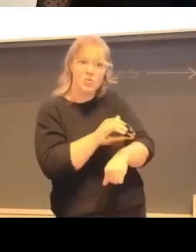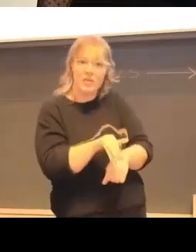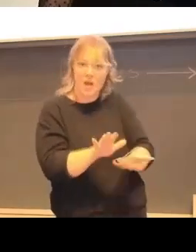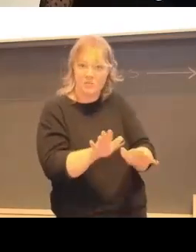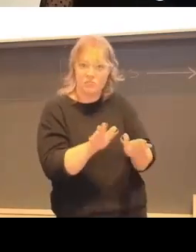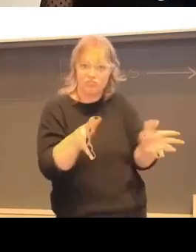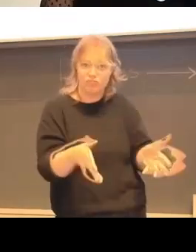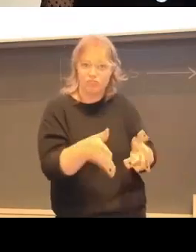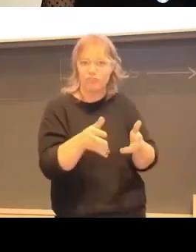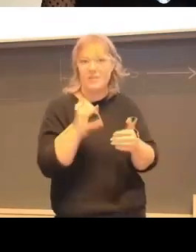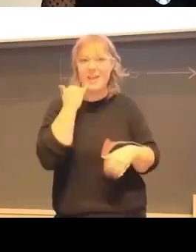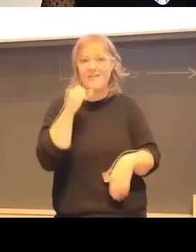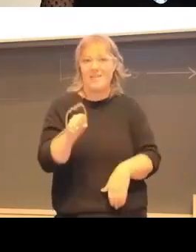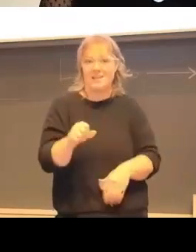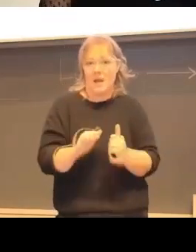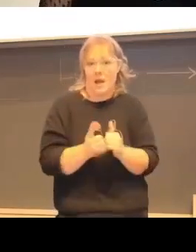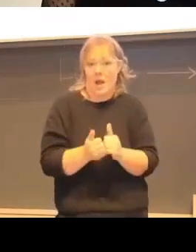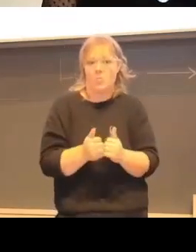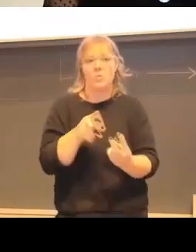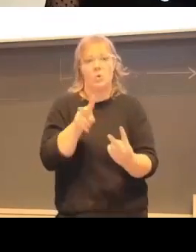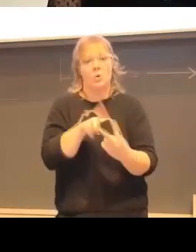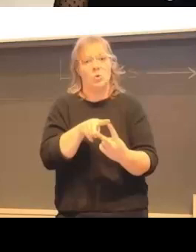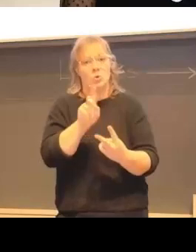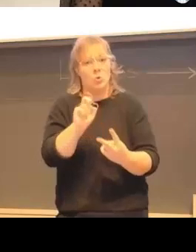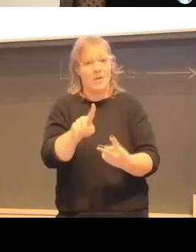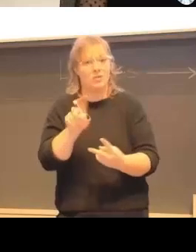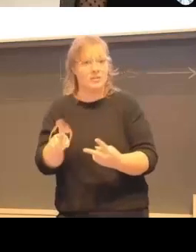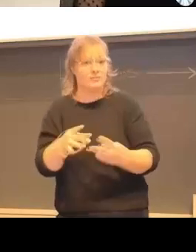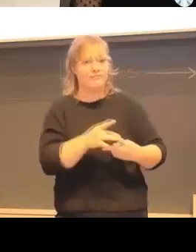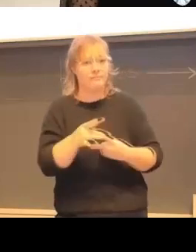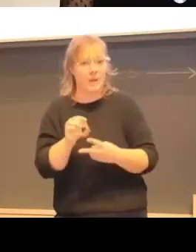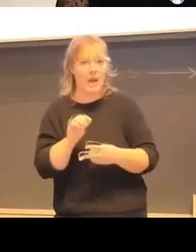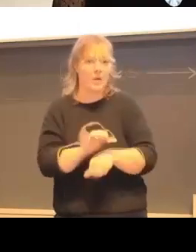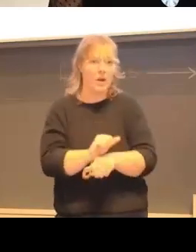asked two subsequent questions to guide our work first how could we support faculty to development